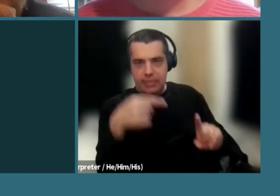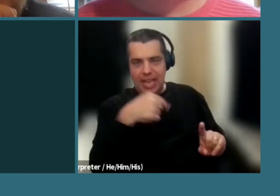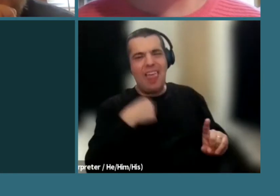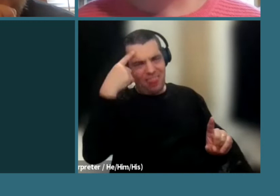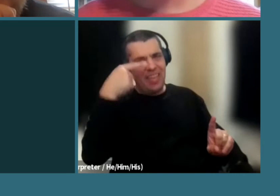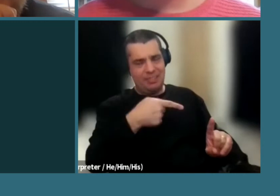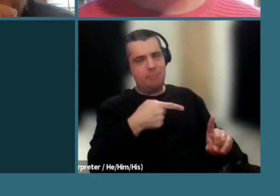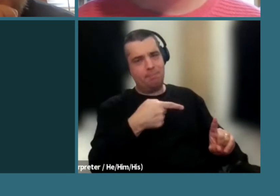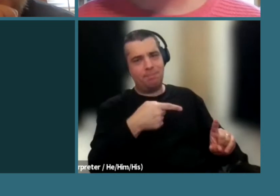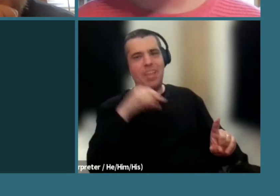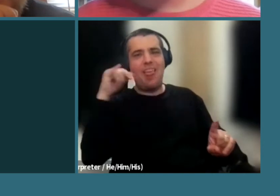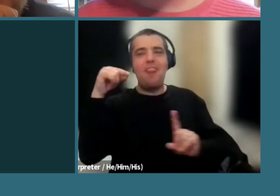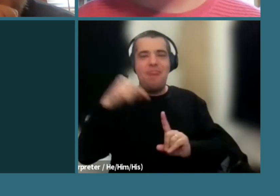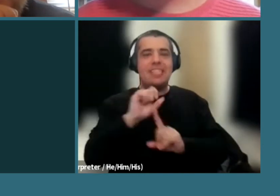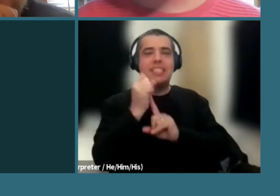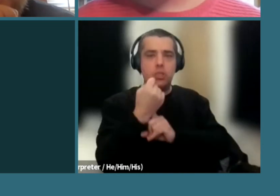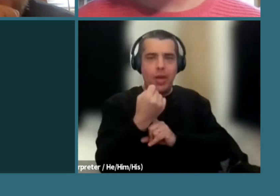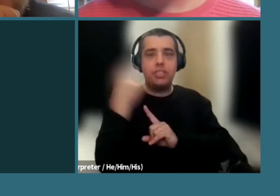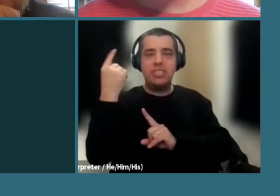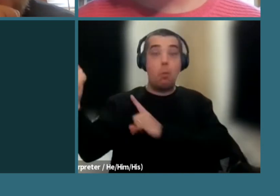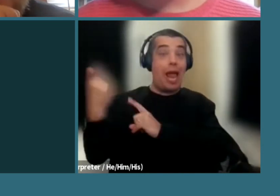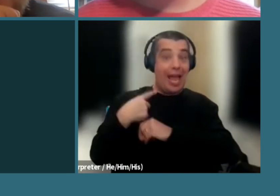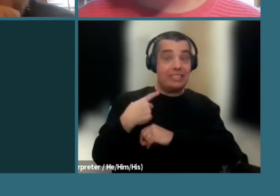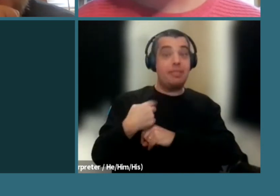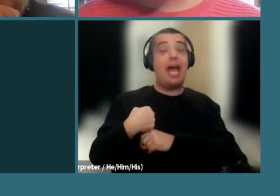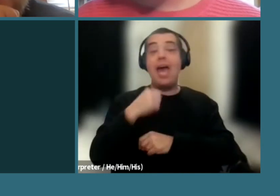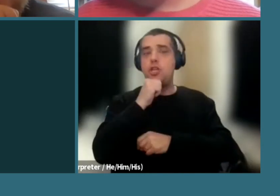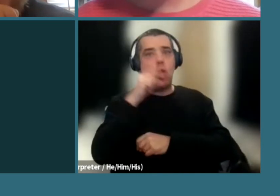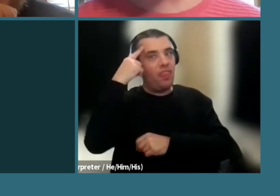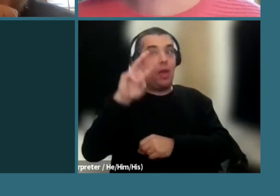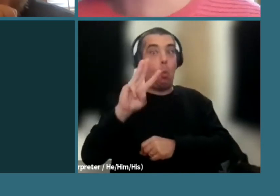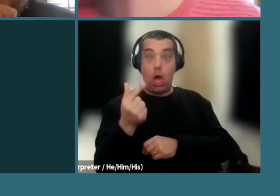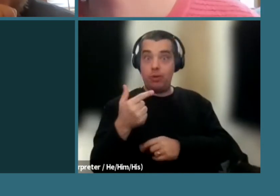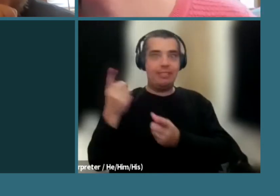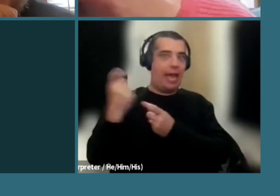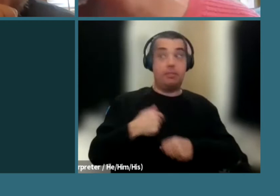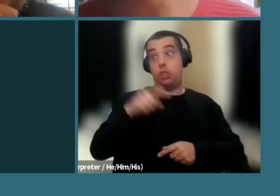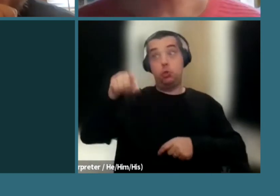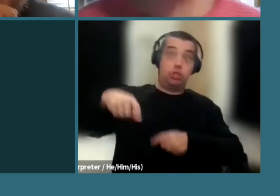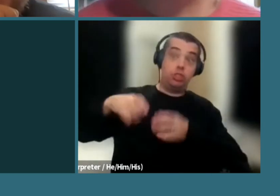in the context that someone would ask me to do this, I don't think Walgreens would want me to be like, Ashleigh, you said this stuff is ugly.